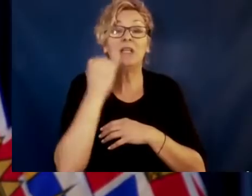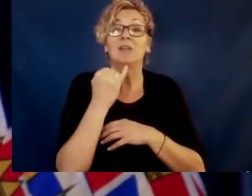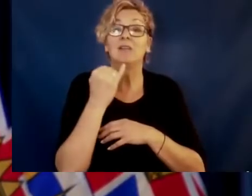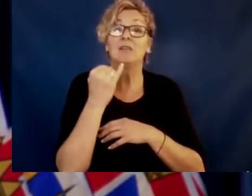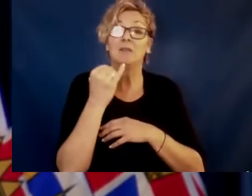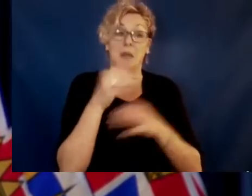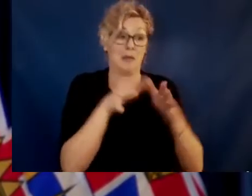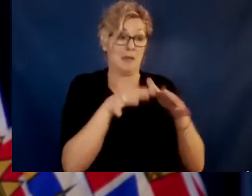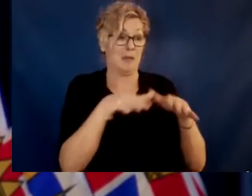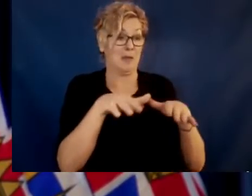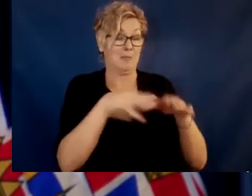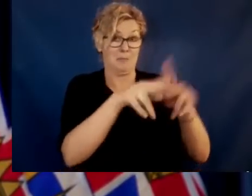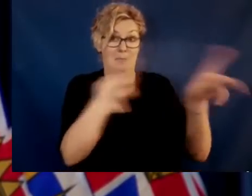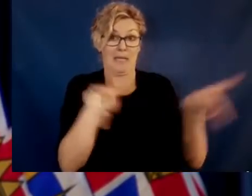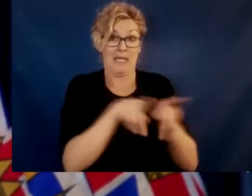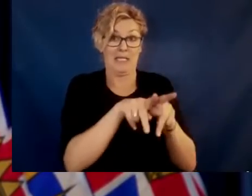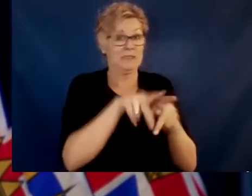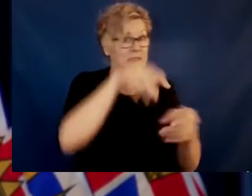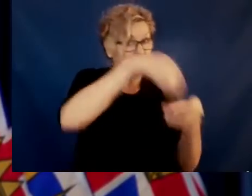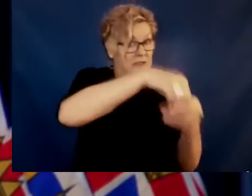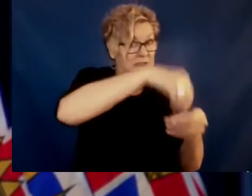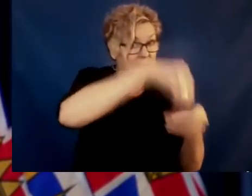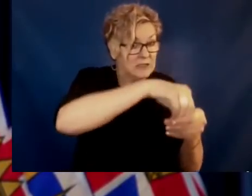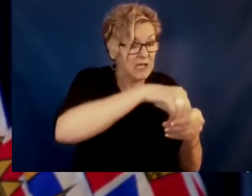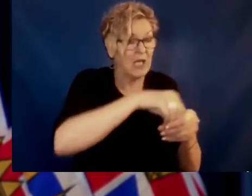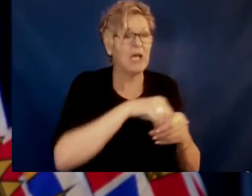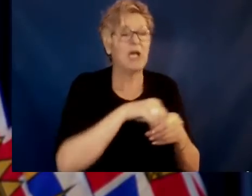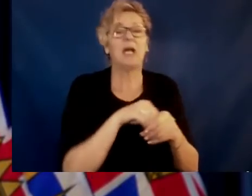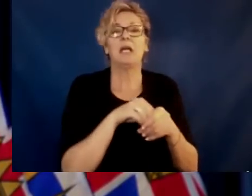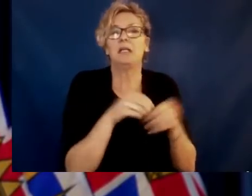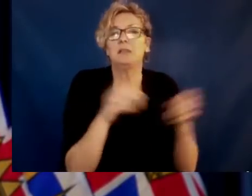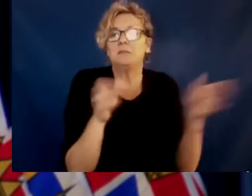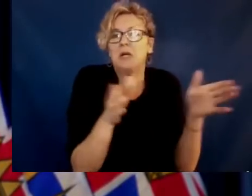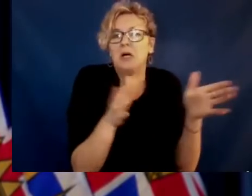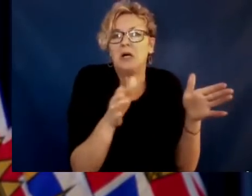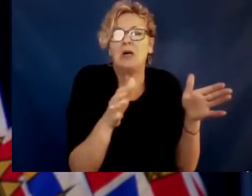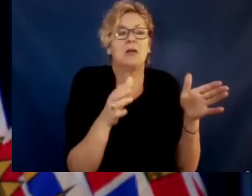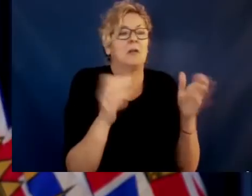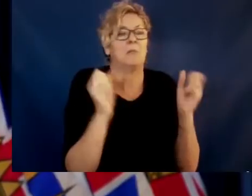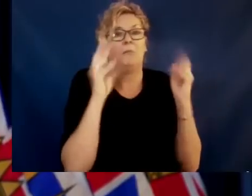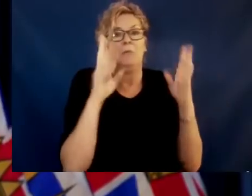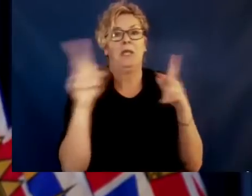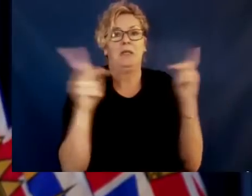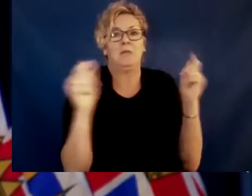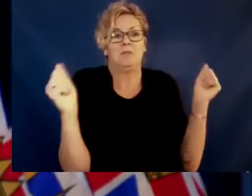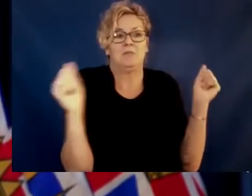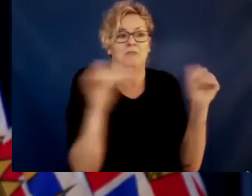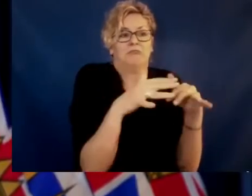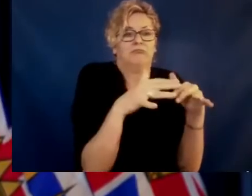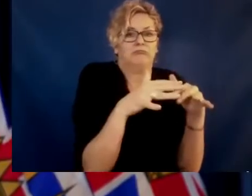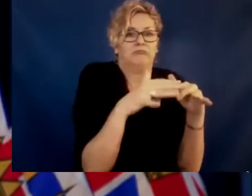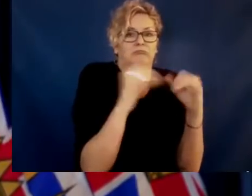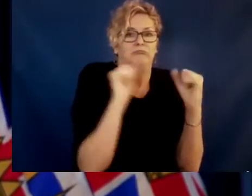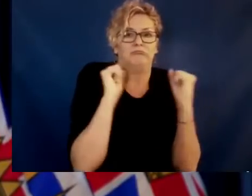nightclubs, for example, where we had spread between larger numbers of people, and it made our work in